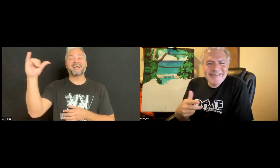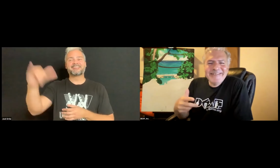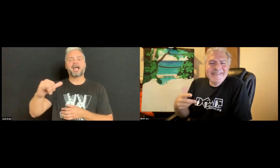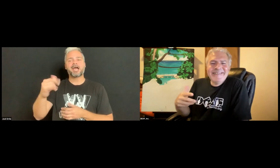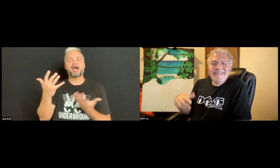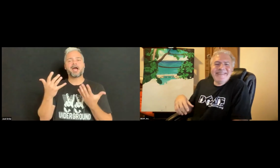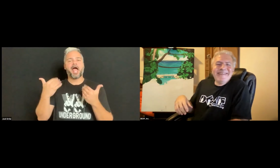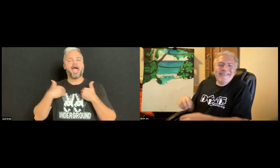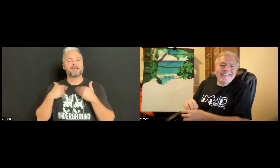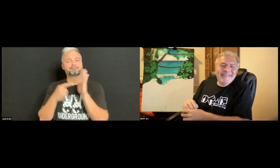So oh, my gosh, that was amazing.